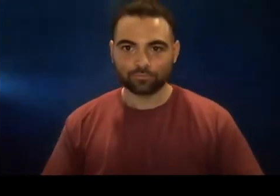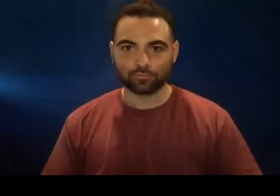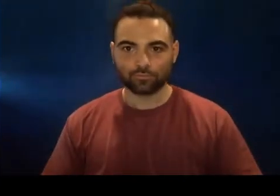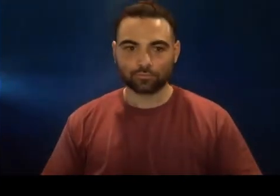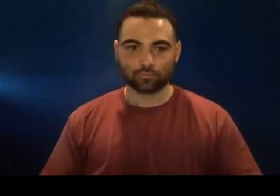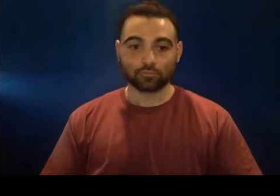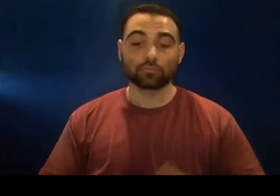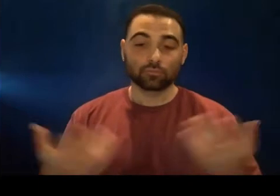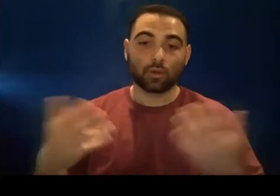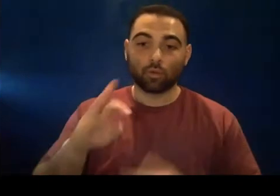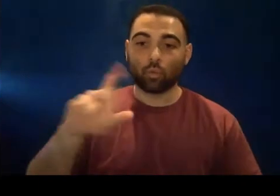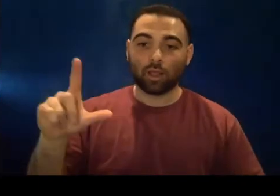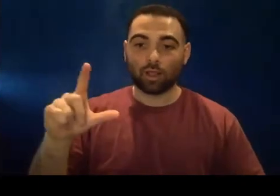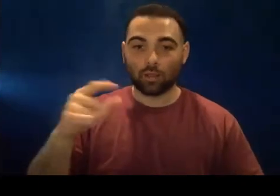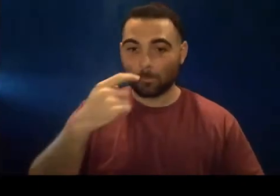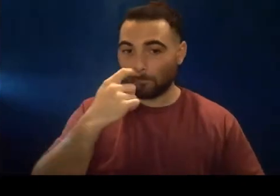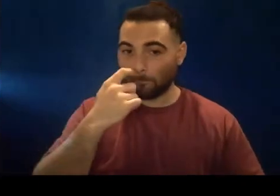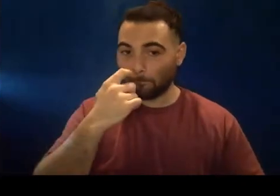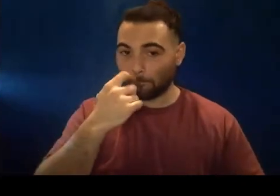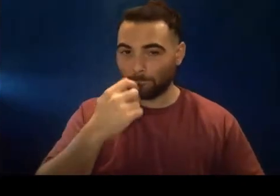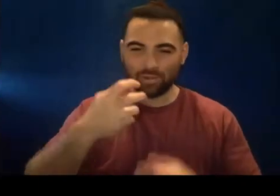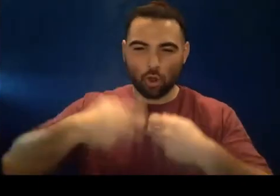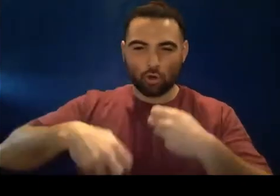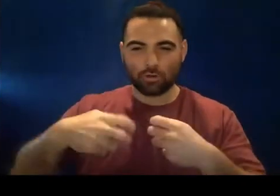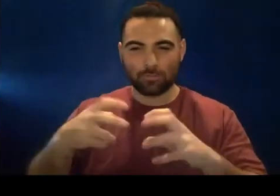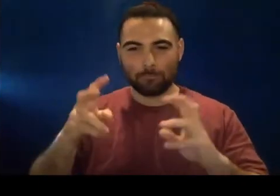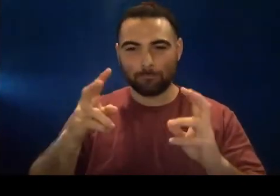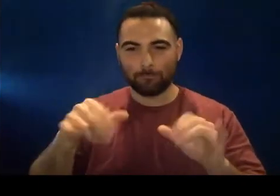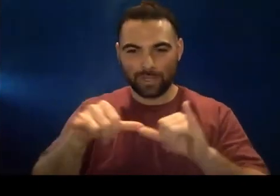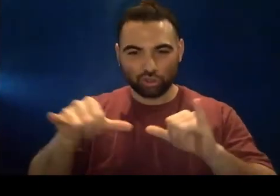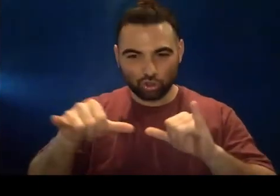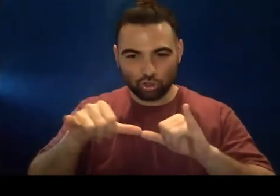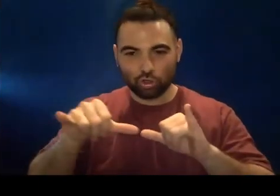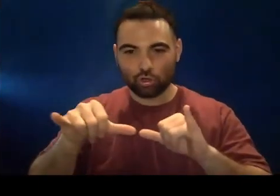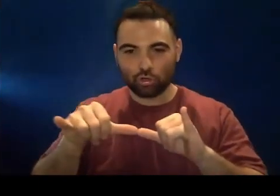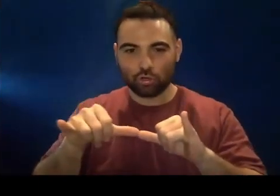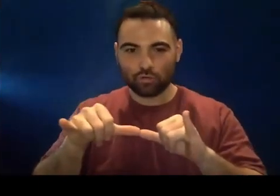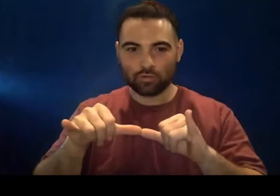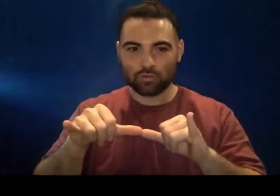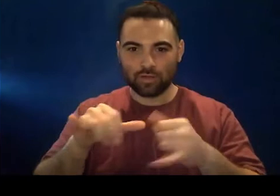Well, it's really hard to measure how much interest is generated by a story like this.